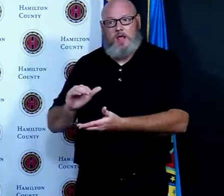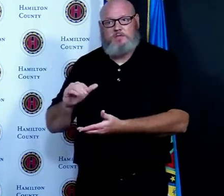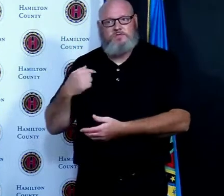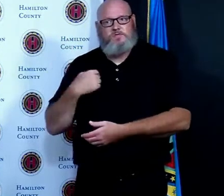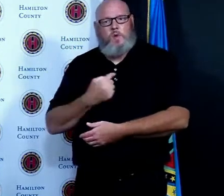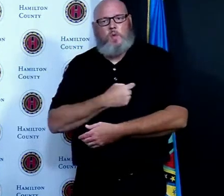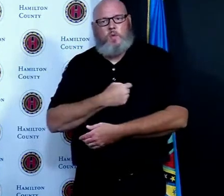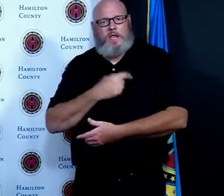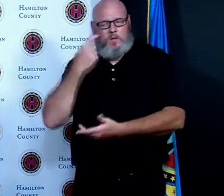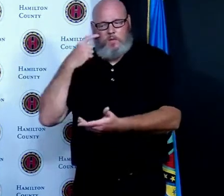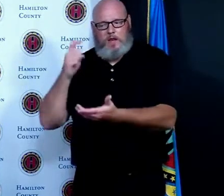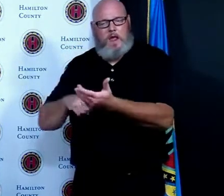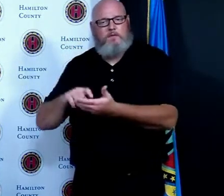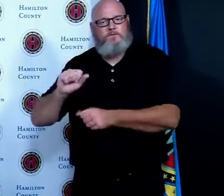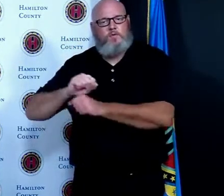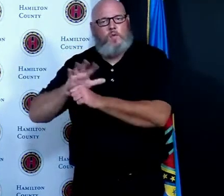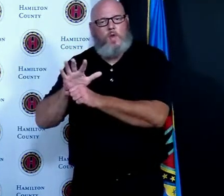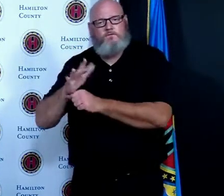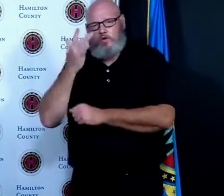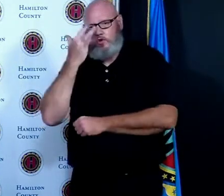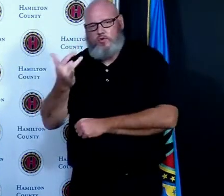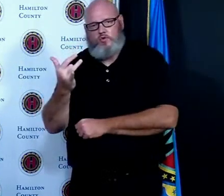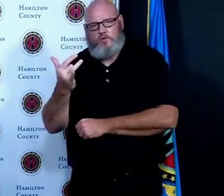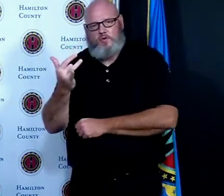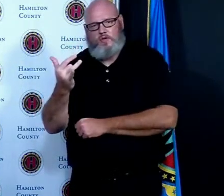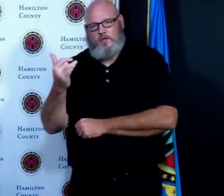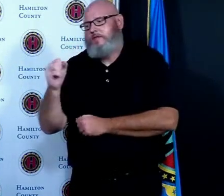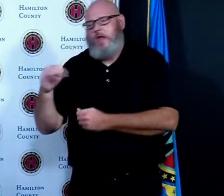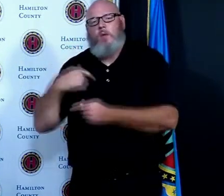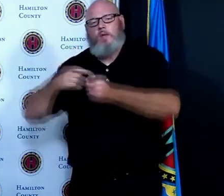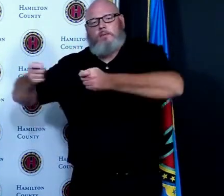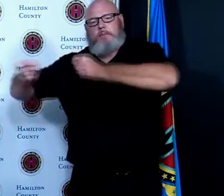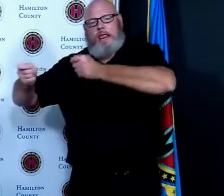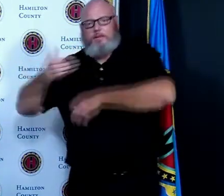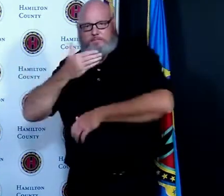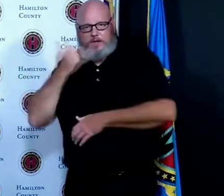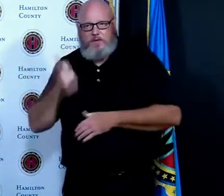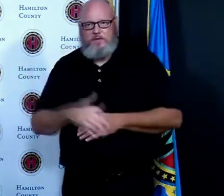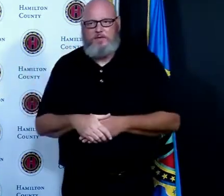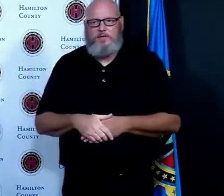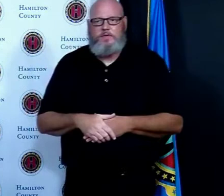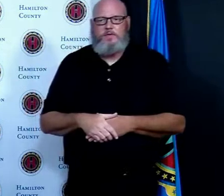with therapies that we didn't have in the spring such as Remdesivir steroids passive antibodies